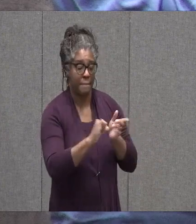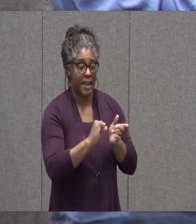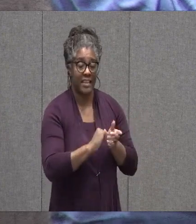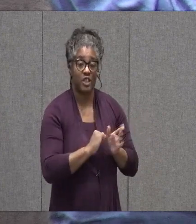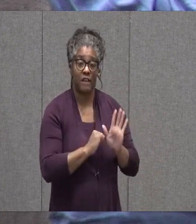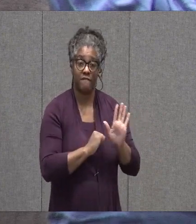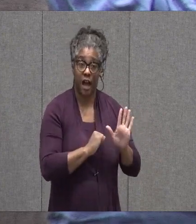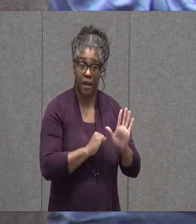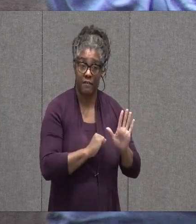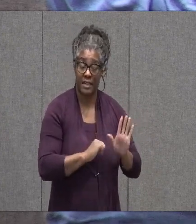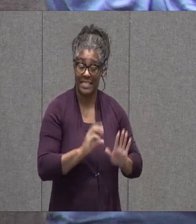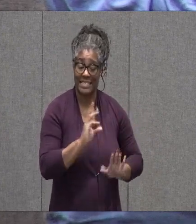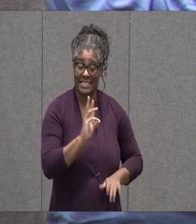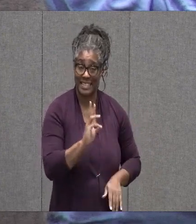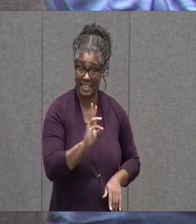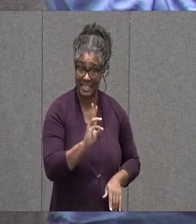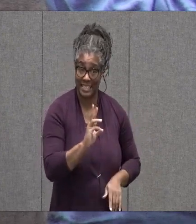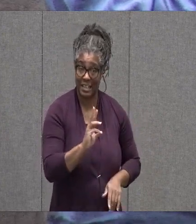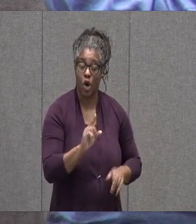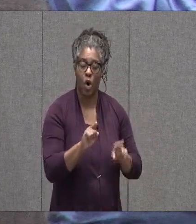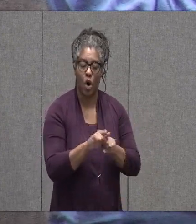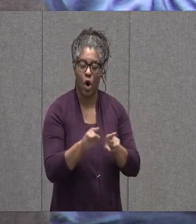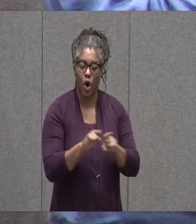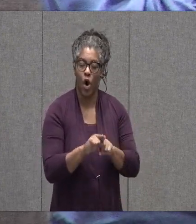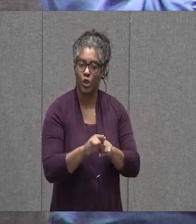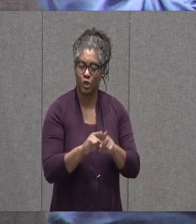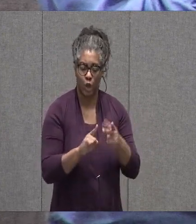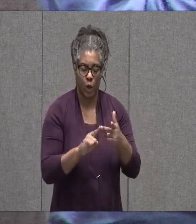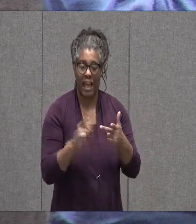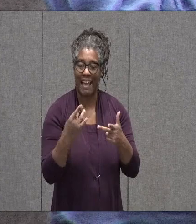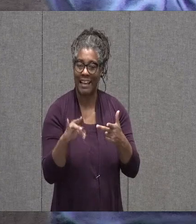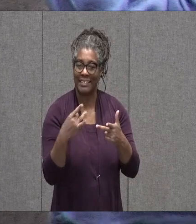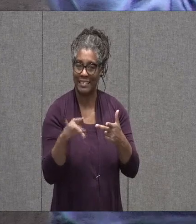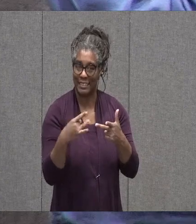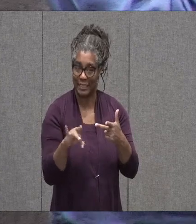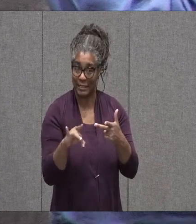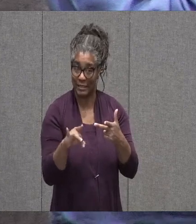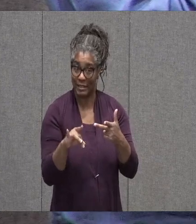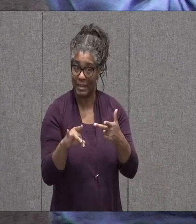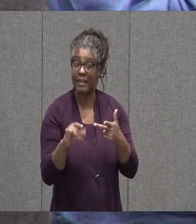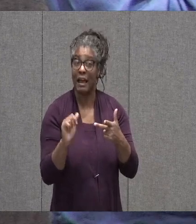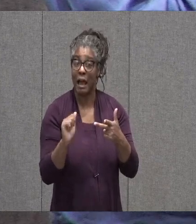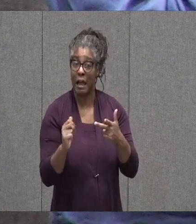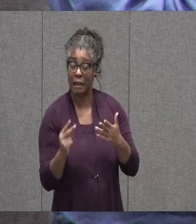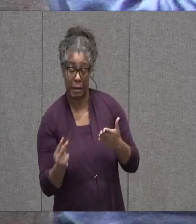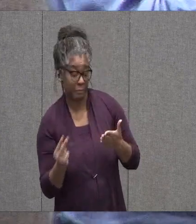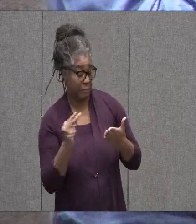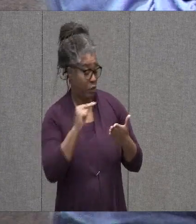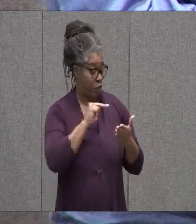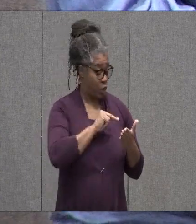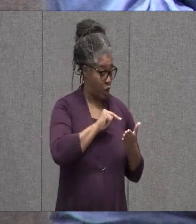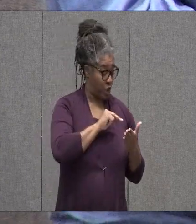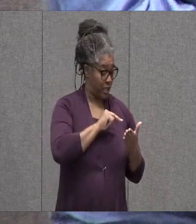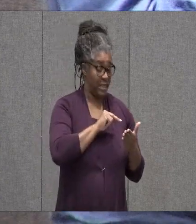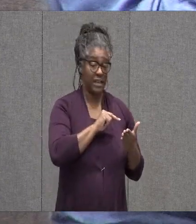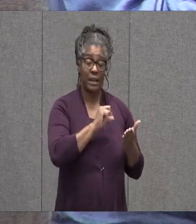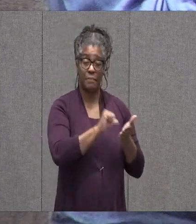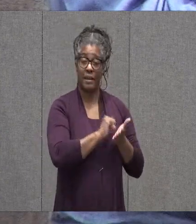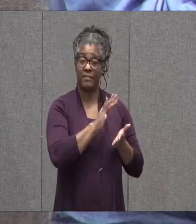addressed again on page 18. So, I can go directly to those pages, so I'm gonna turn to page five and six,